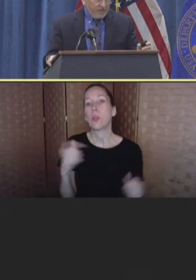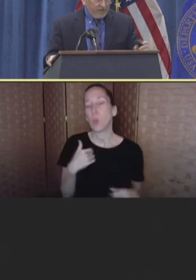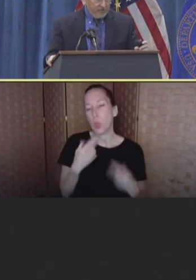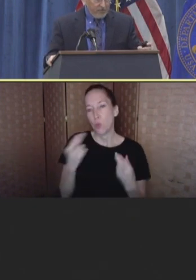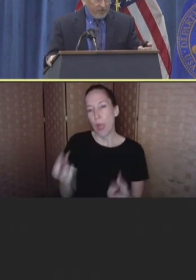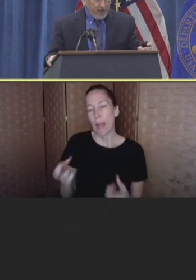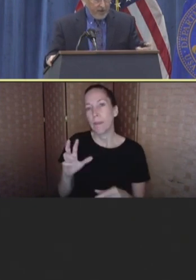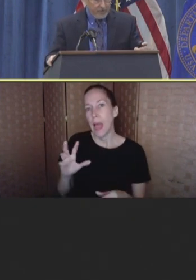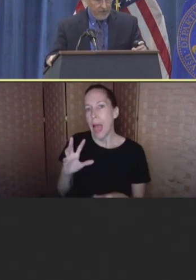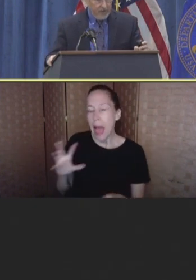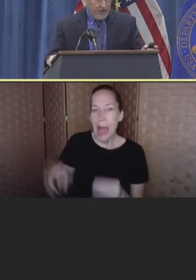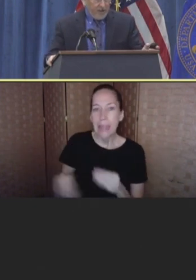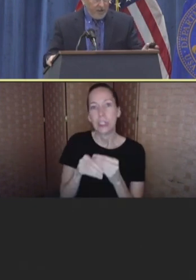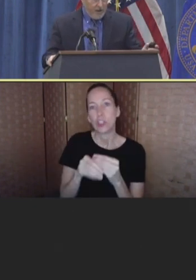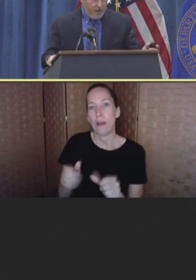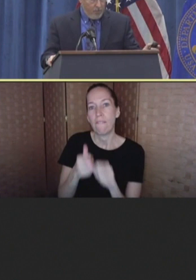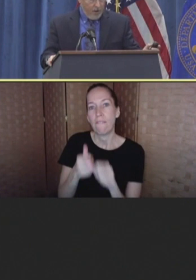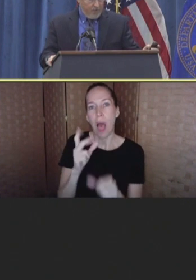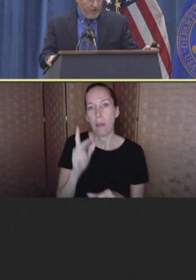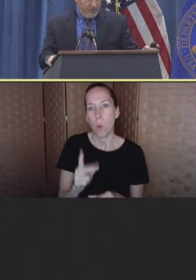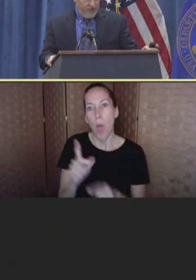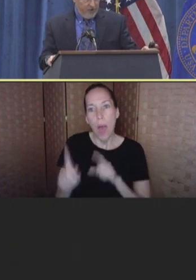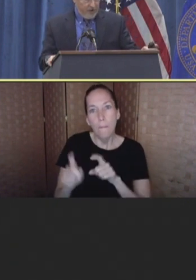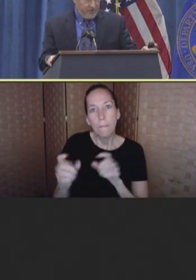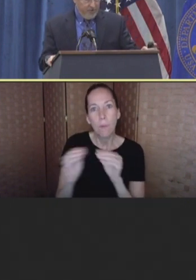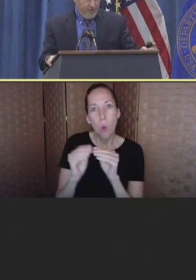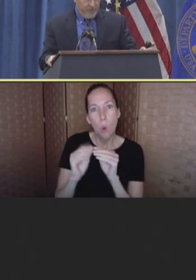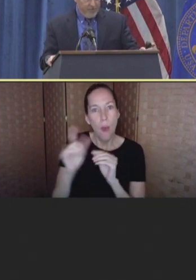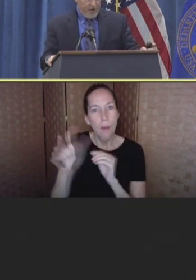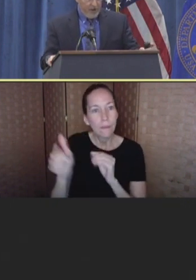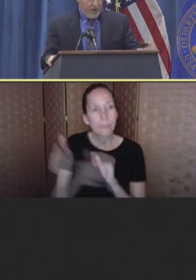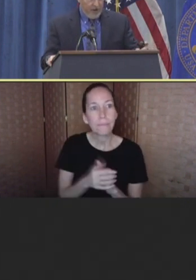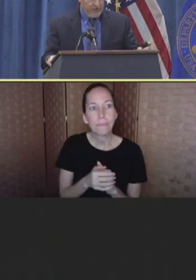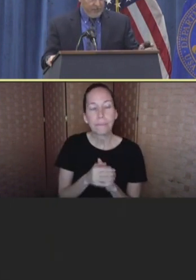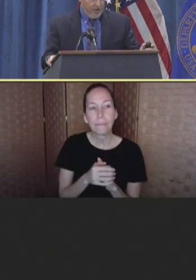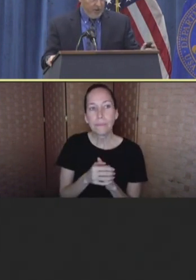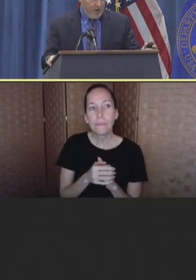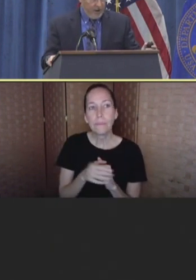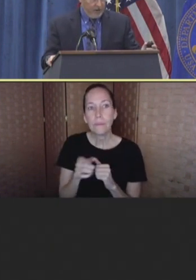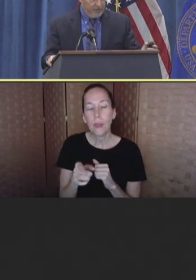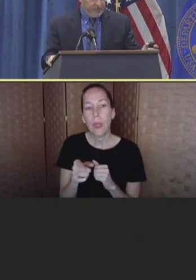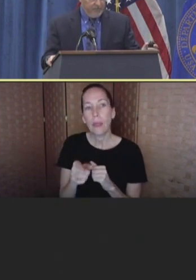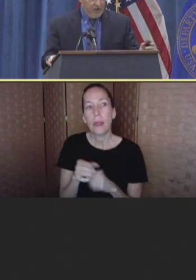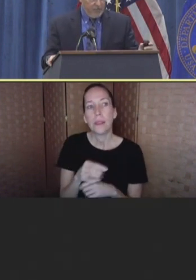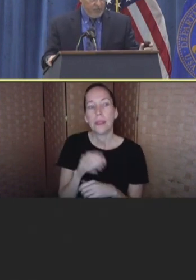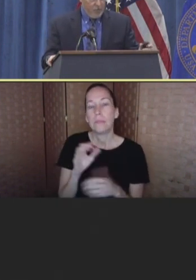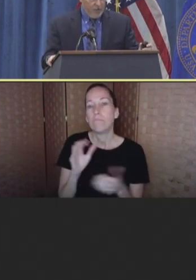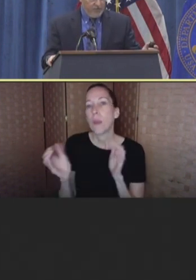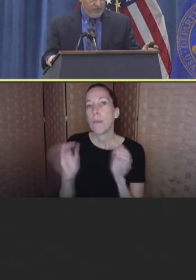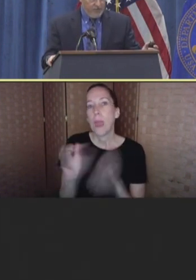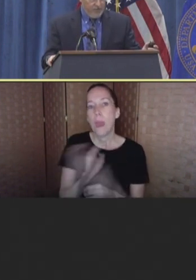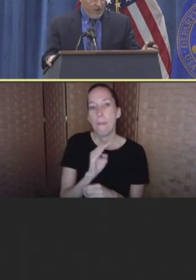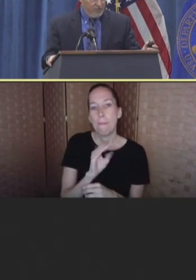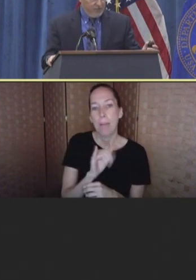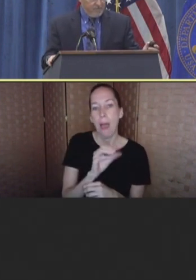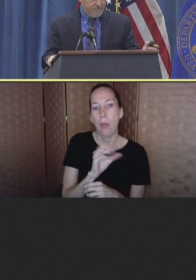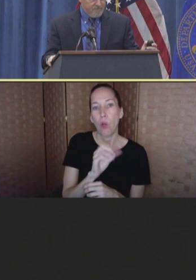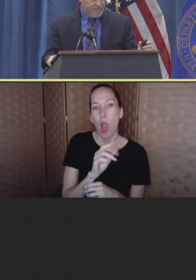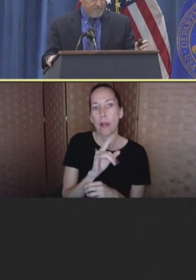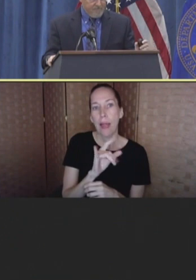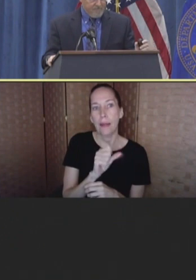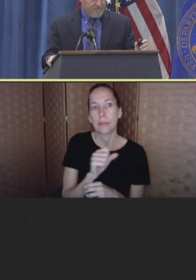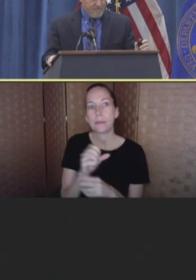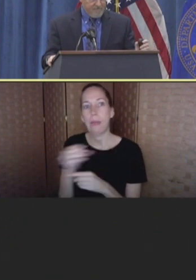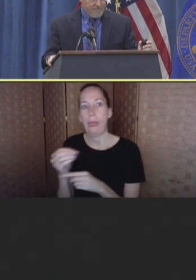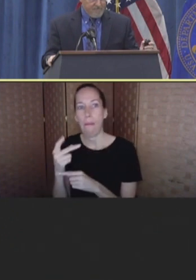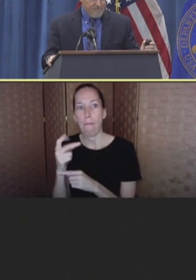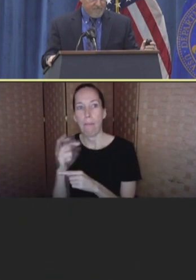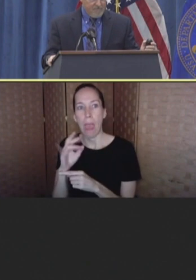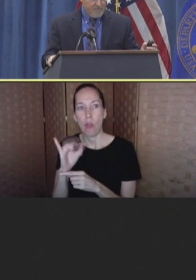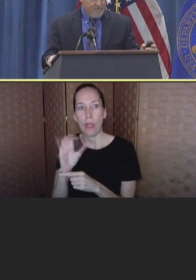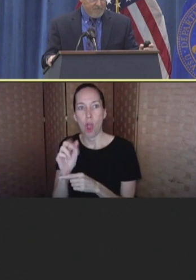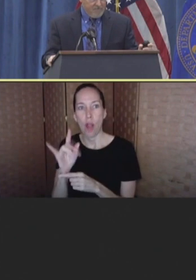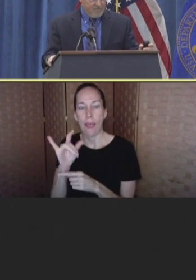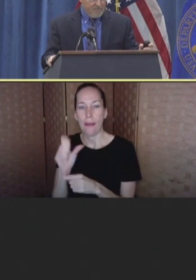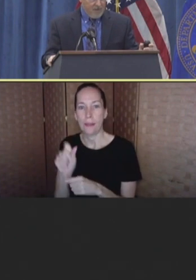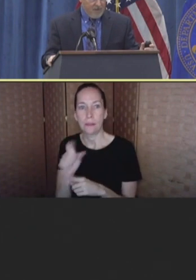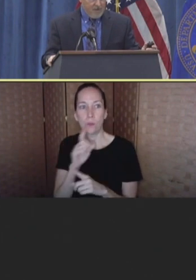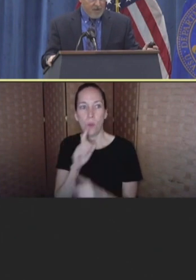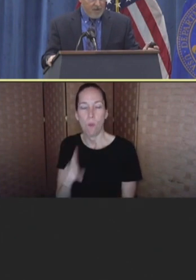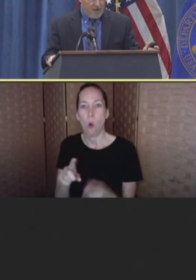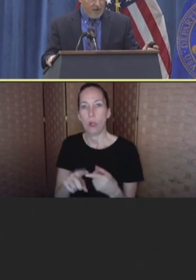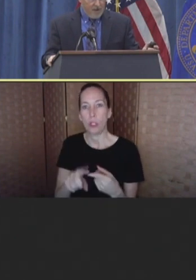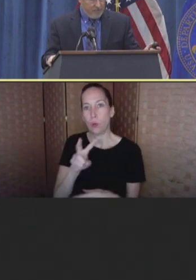This looks at the primary series verified myocarditis and pericarditis reported to VAERS,